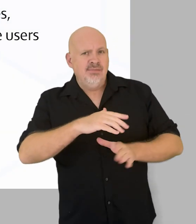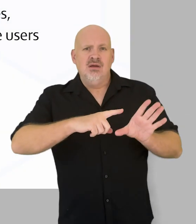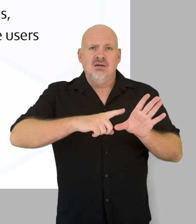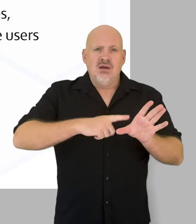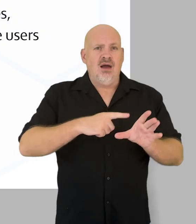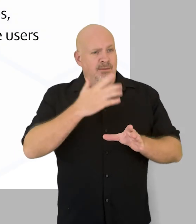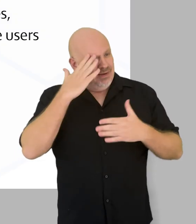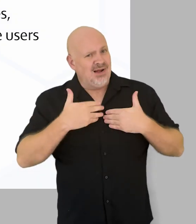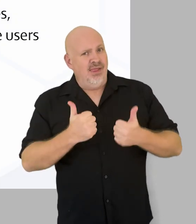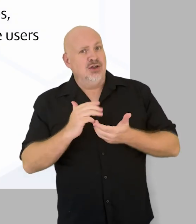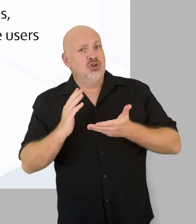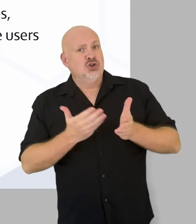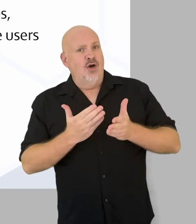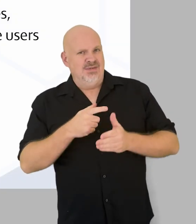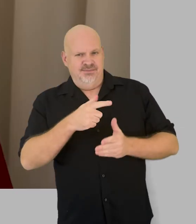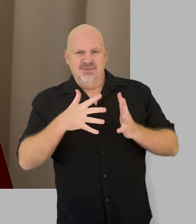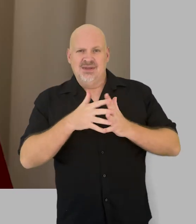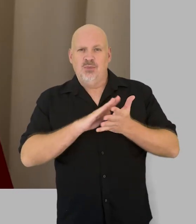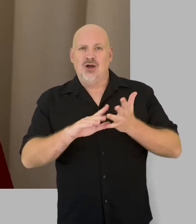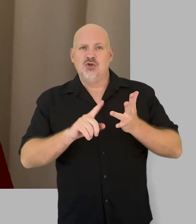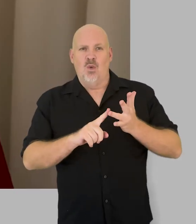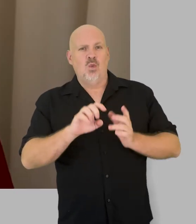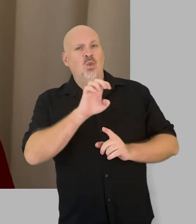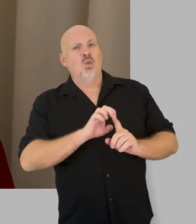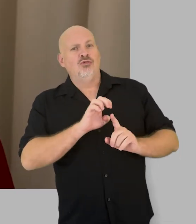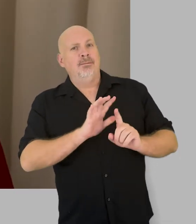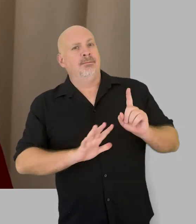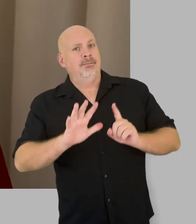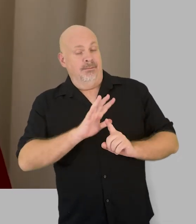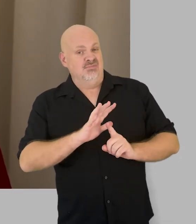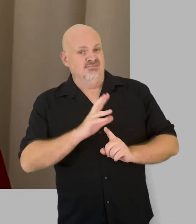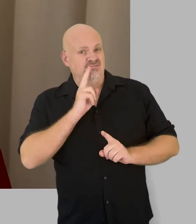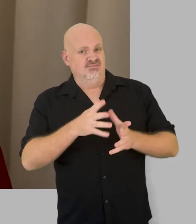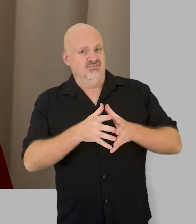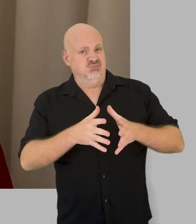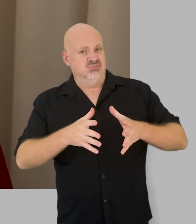through co-design and co-development together with the family members but also service users.